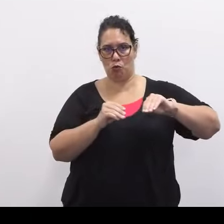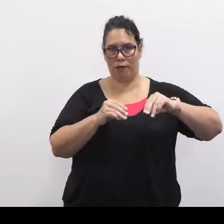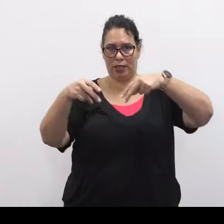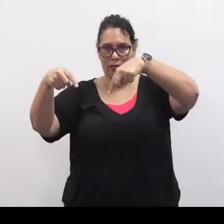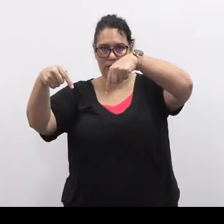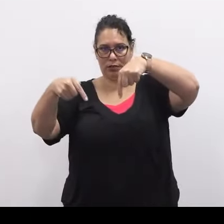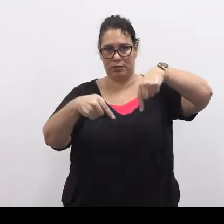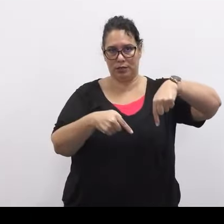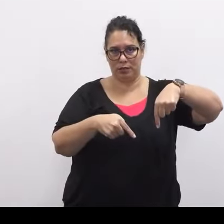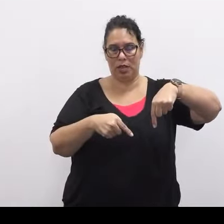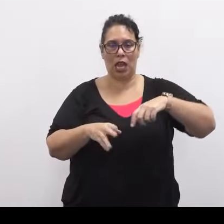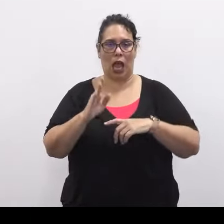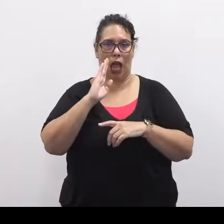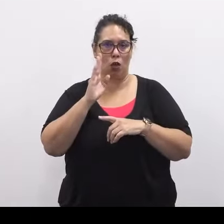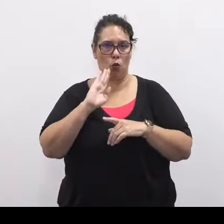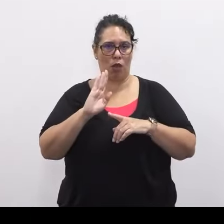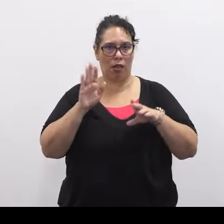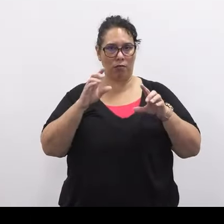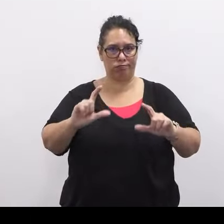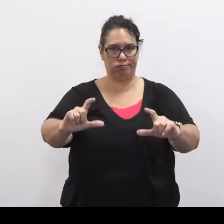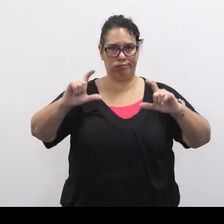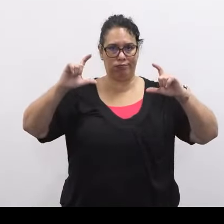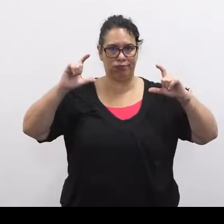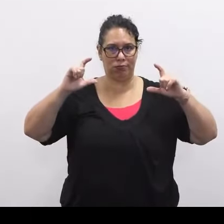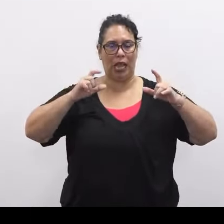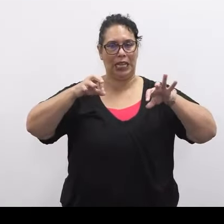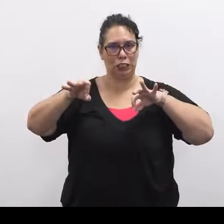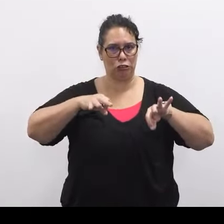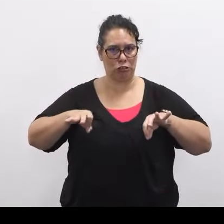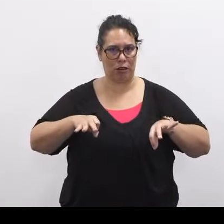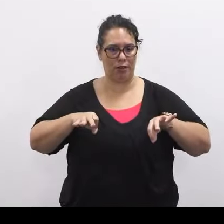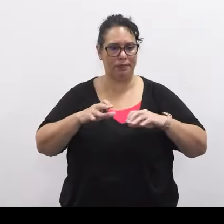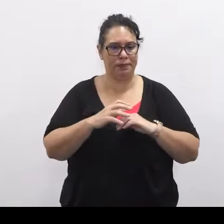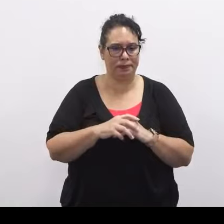and we'll focus in and describe these changed areas.